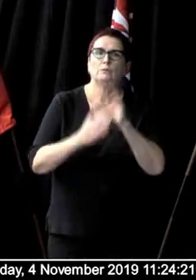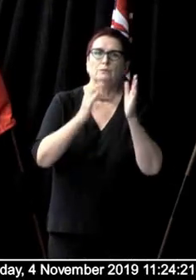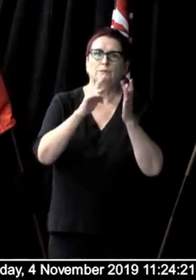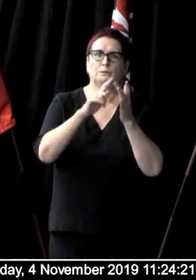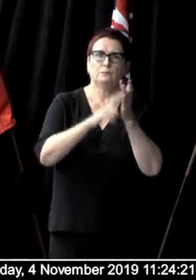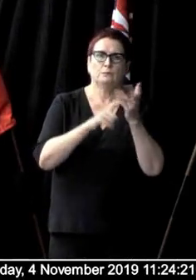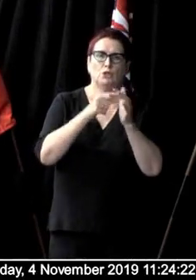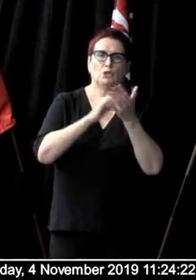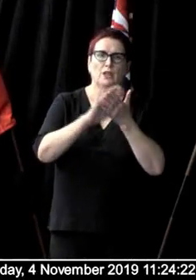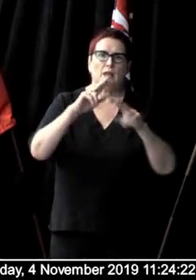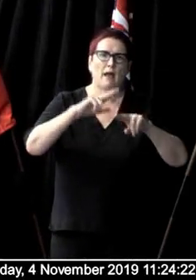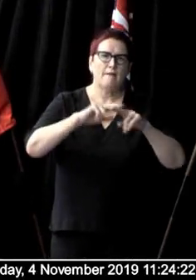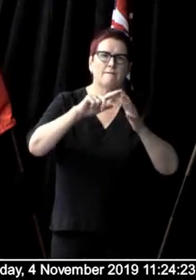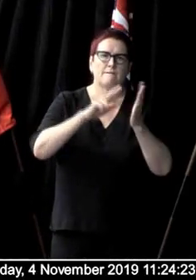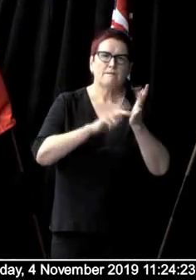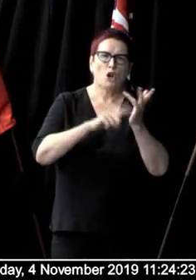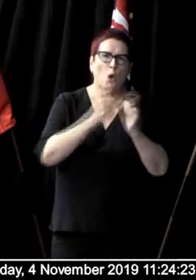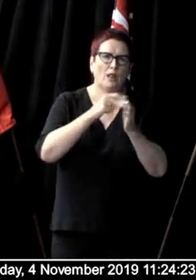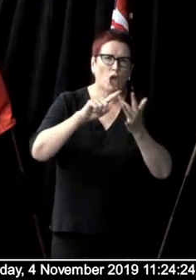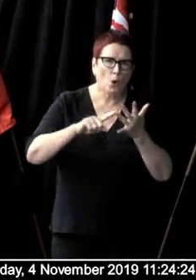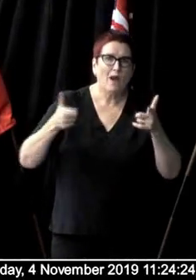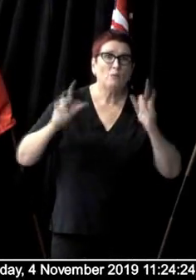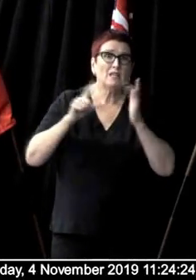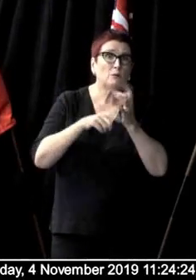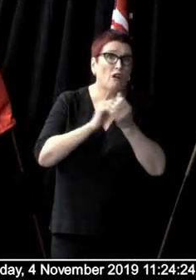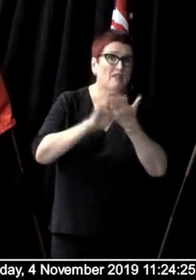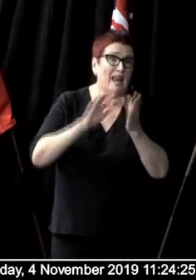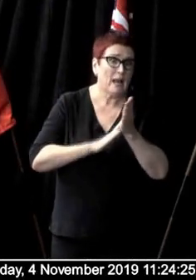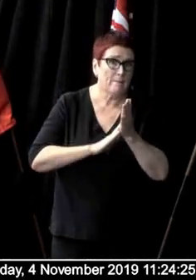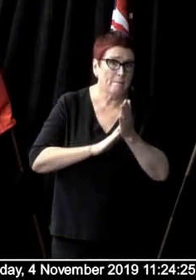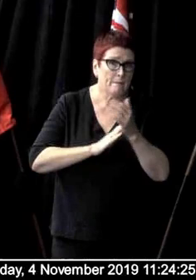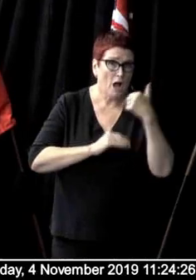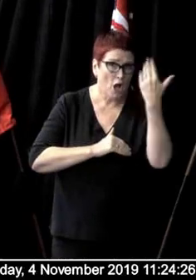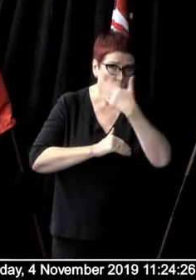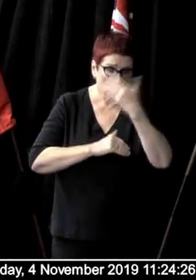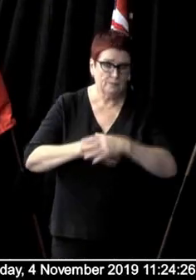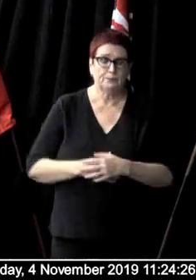principal of Ingham State High School, Ms Pamela Prichard, principal of Bowen State High School,